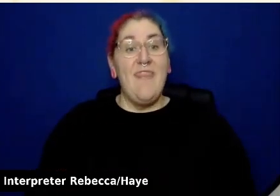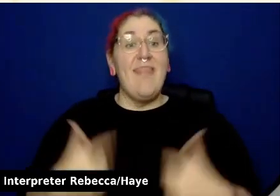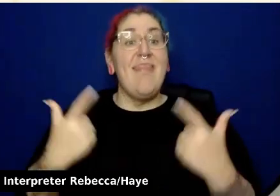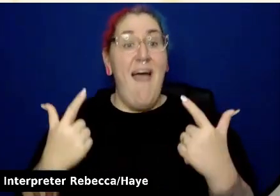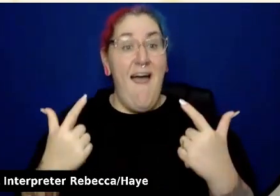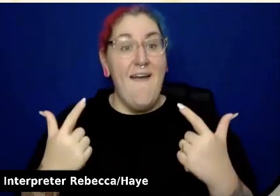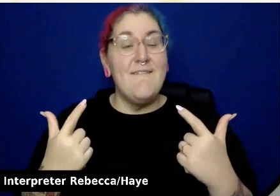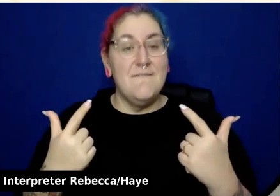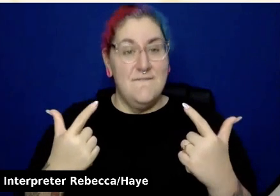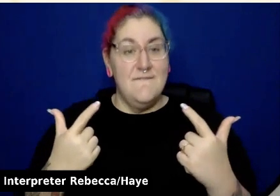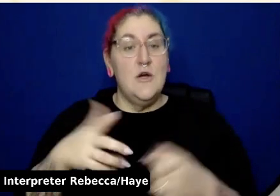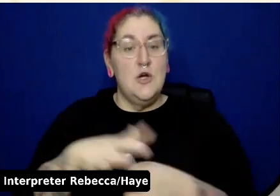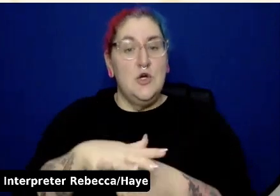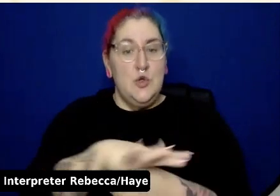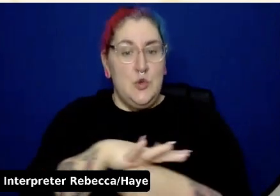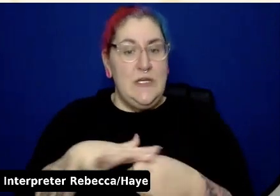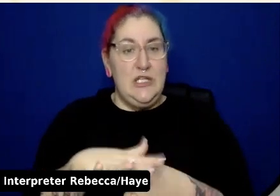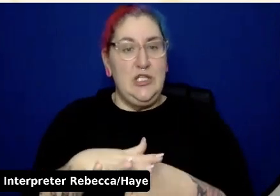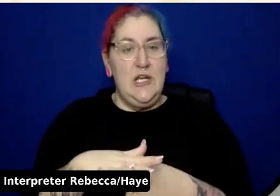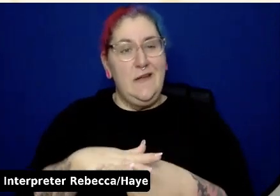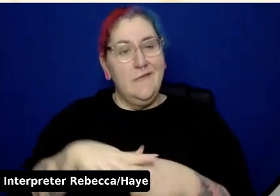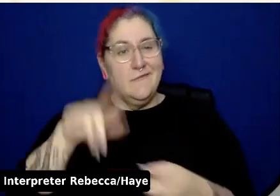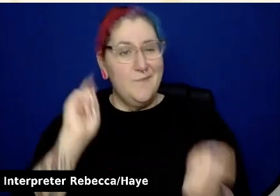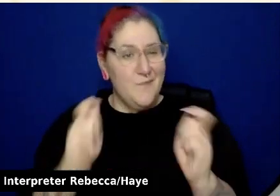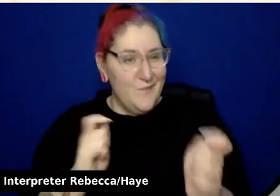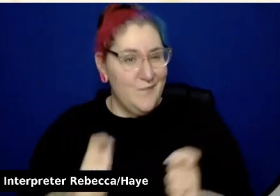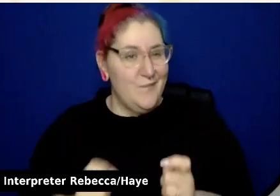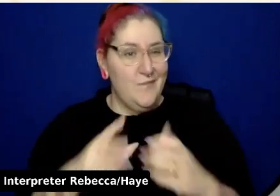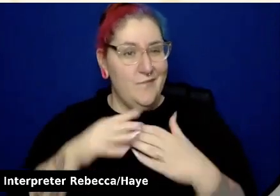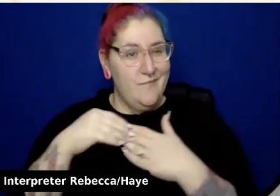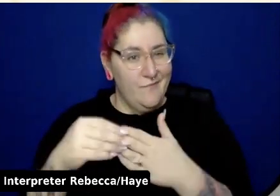For example, warning messages, success messages, status updates